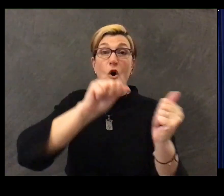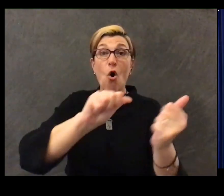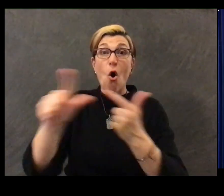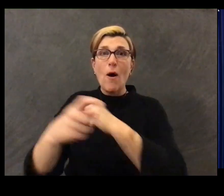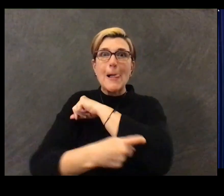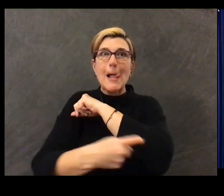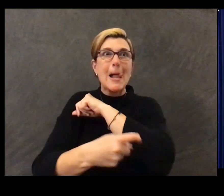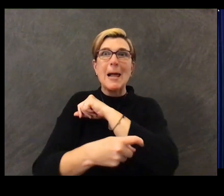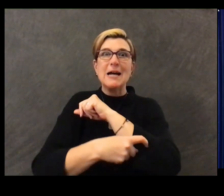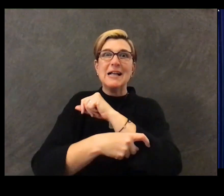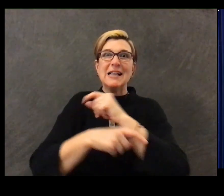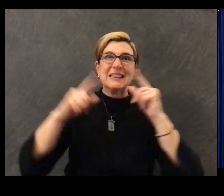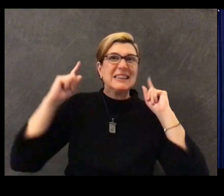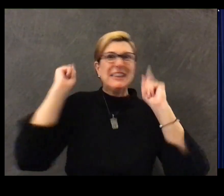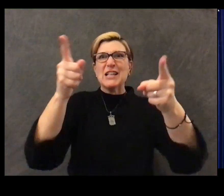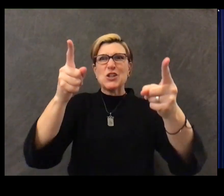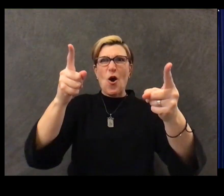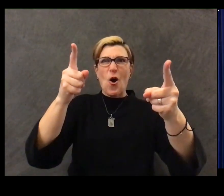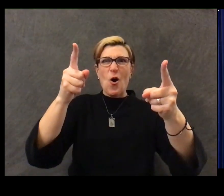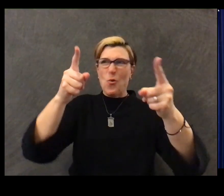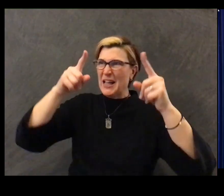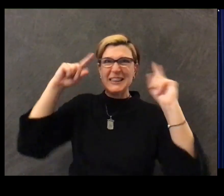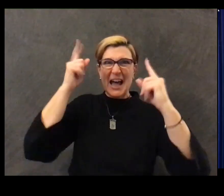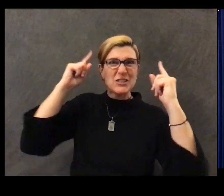back to normal for a lot of good reasons because there's a lot of suffering